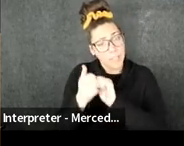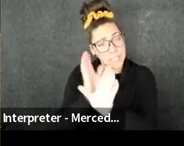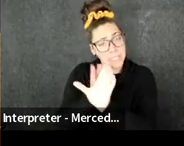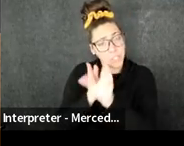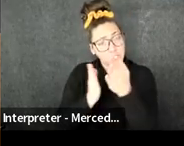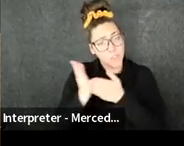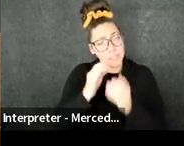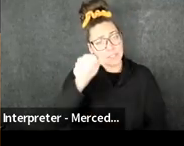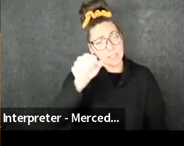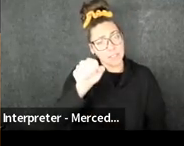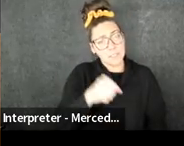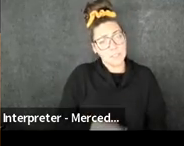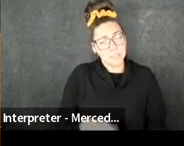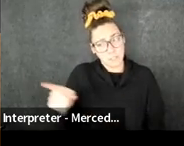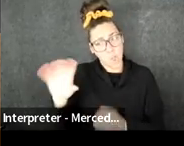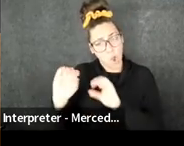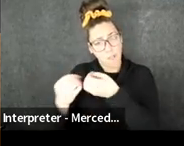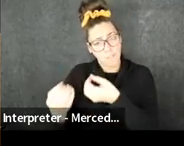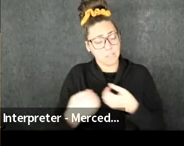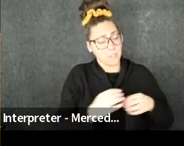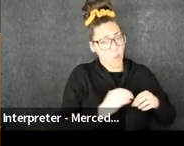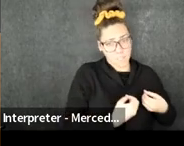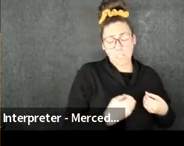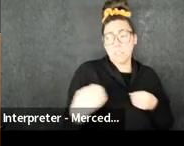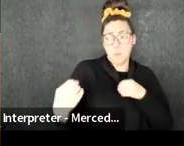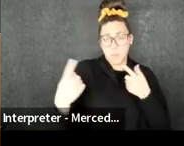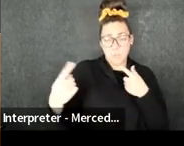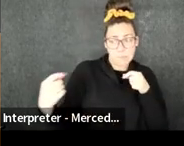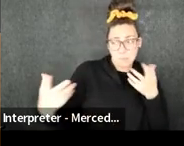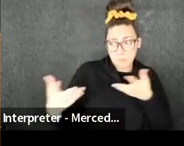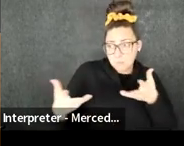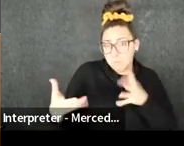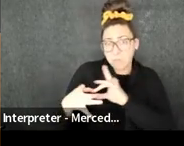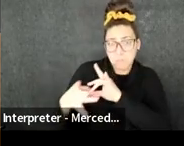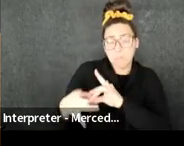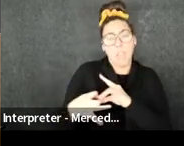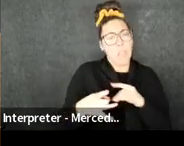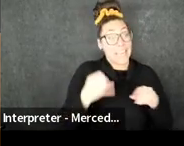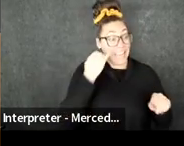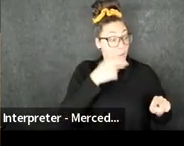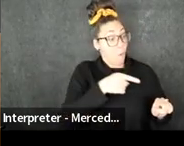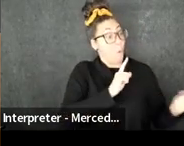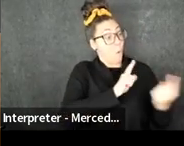with the Psych Services Office as needed and often refer students to their office. So now